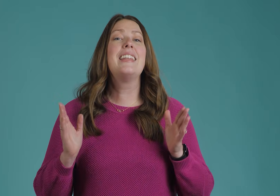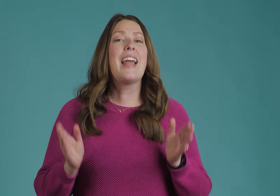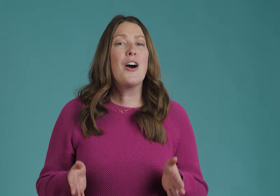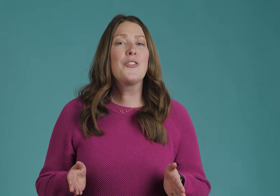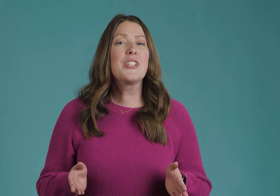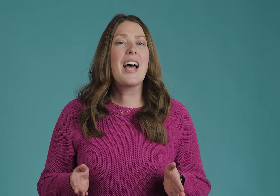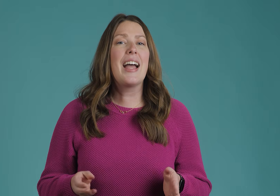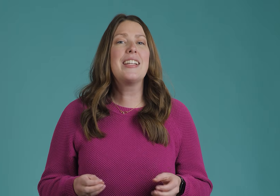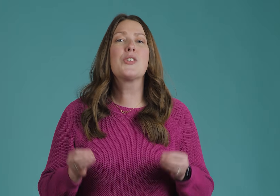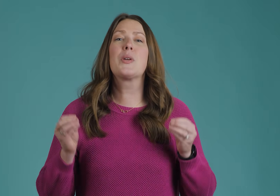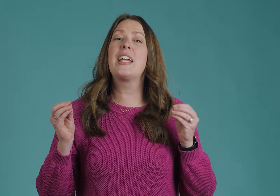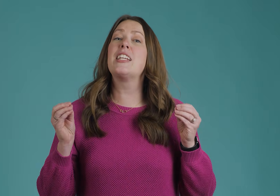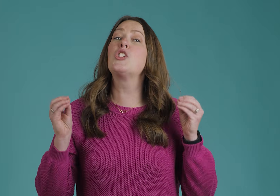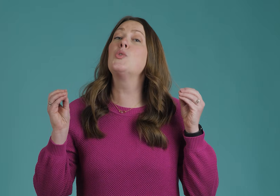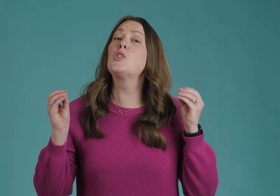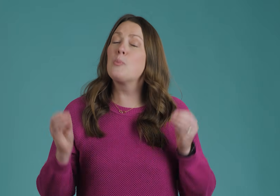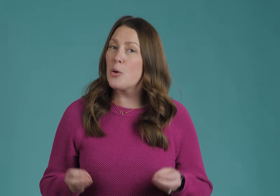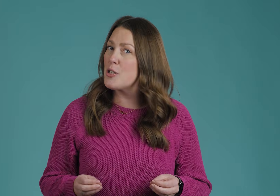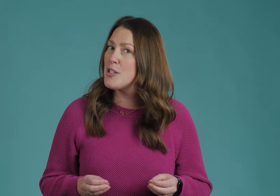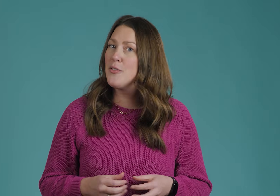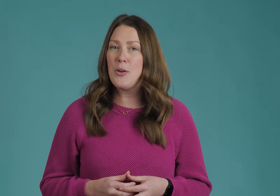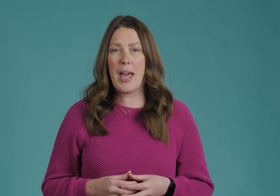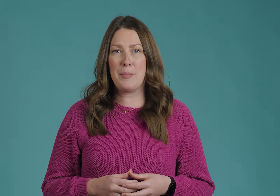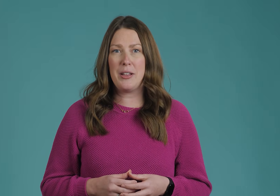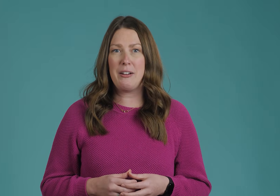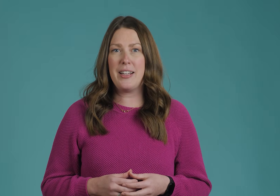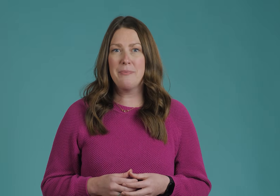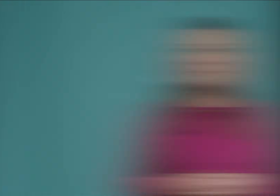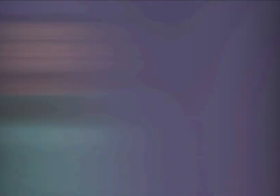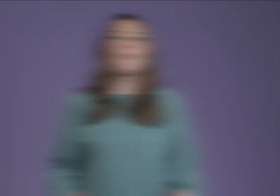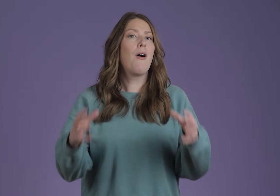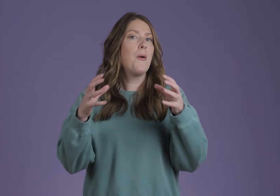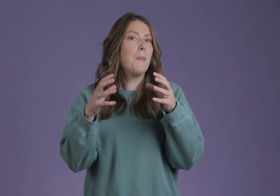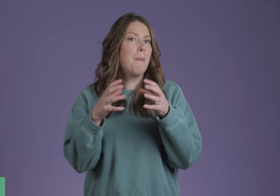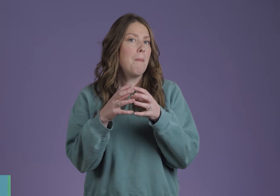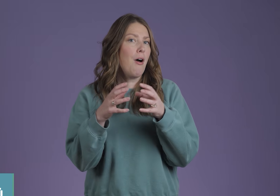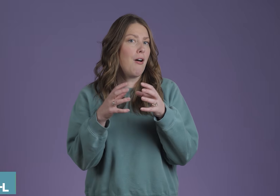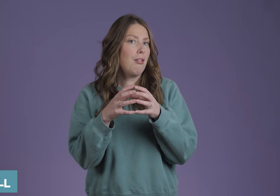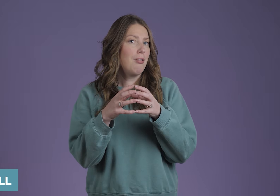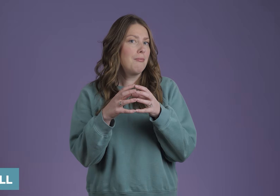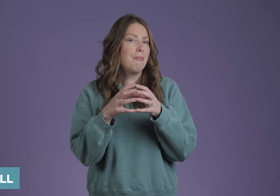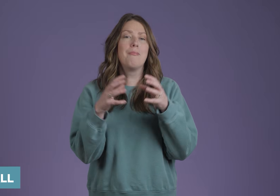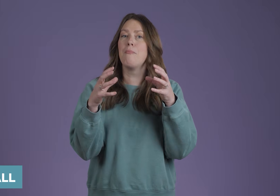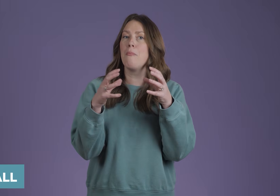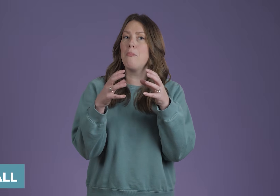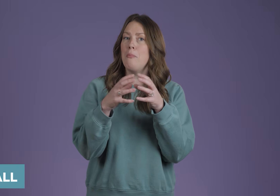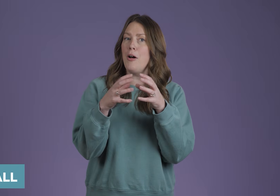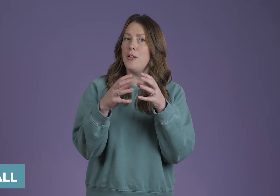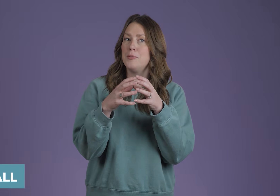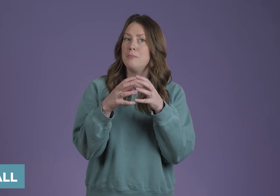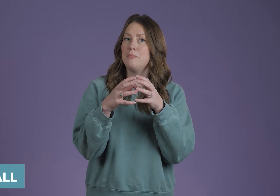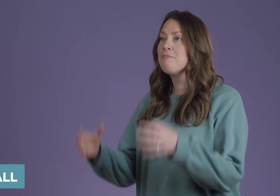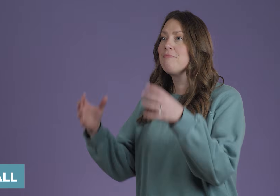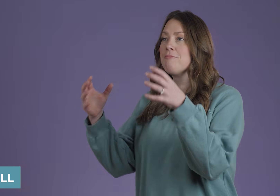Now, for signs related to sports vocabulary. Ball.